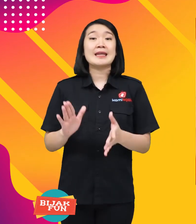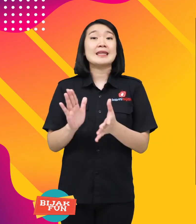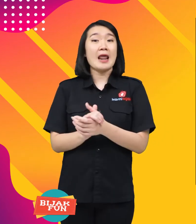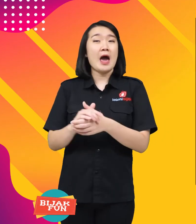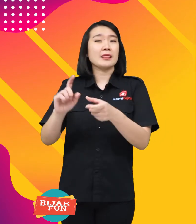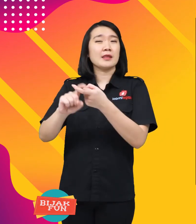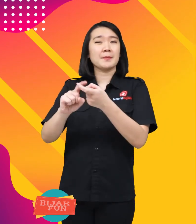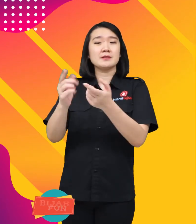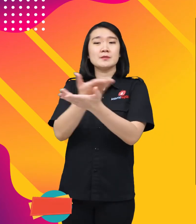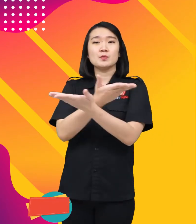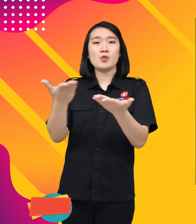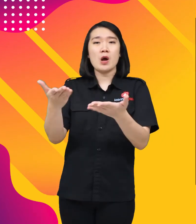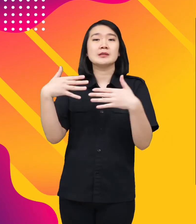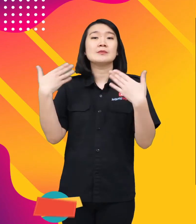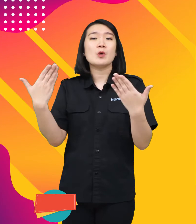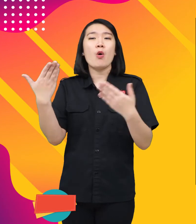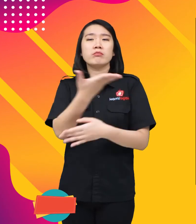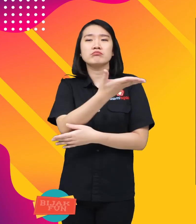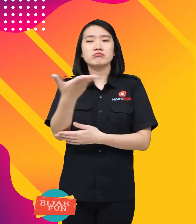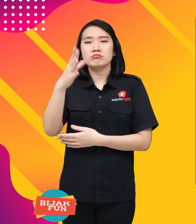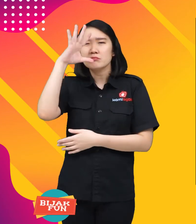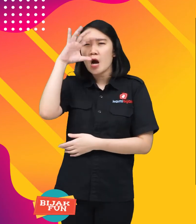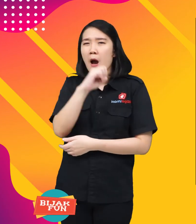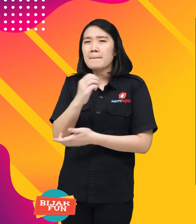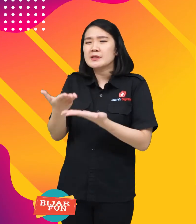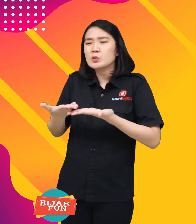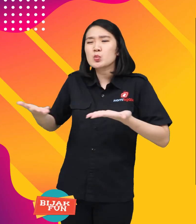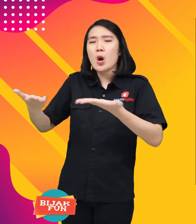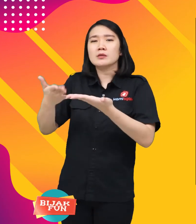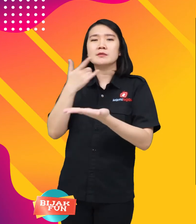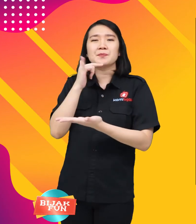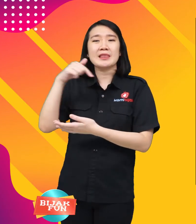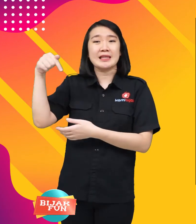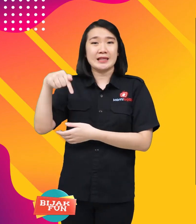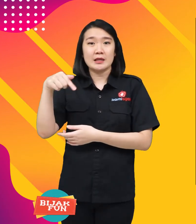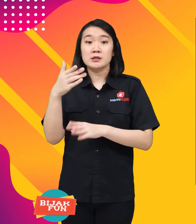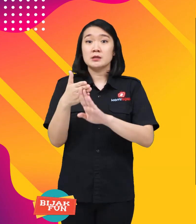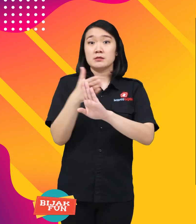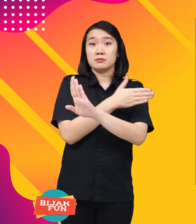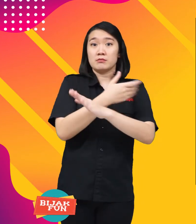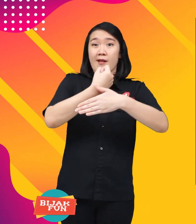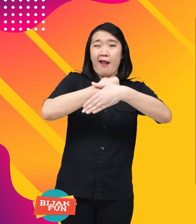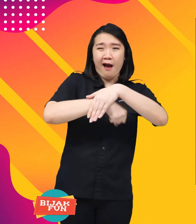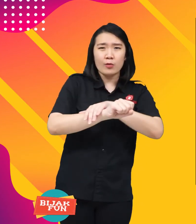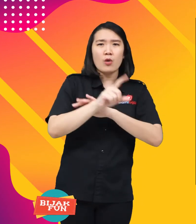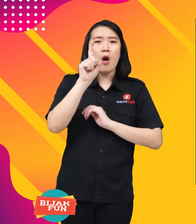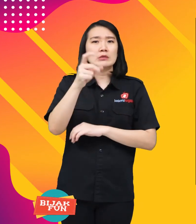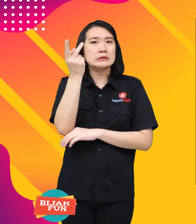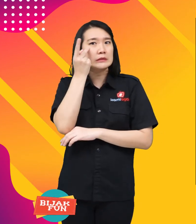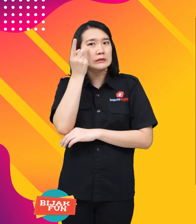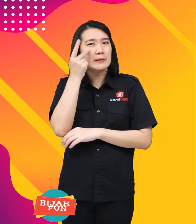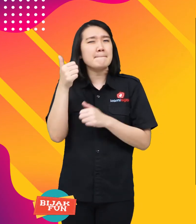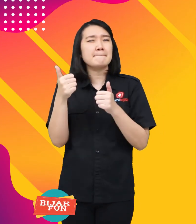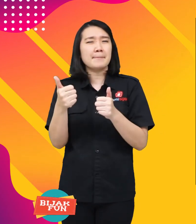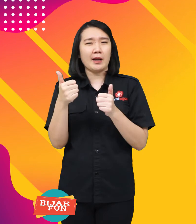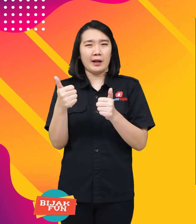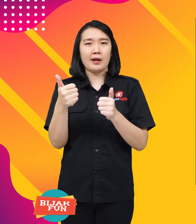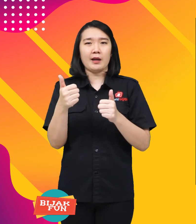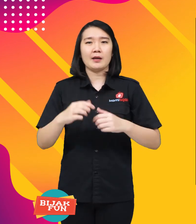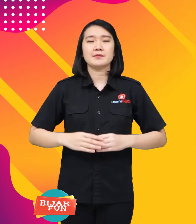Well, friends, I hope you understand a situation like this, Before birth, you have to keep it right.